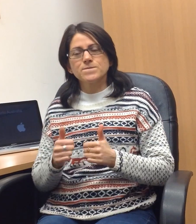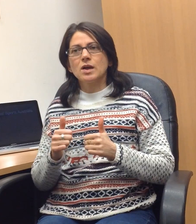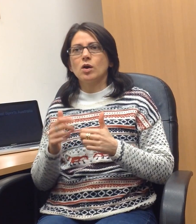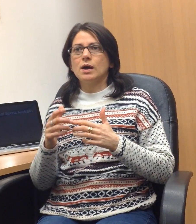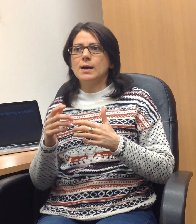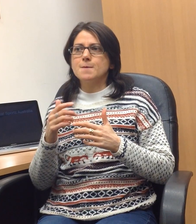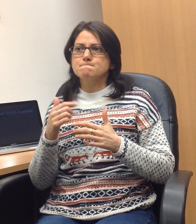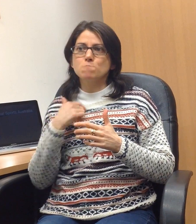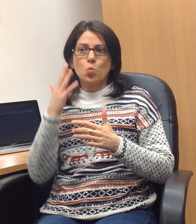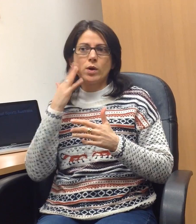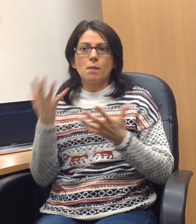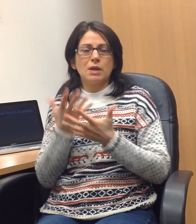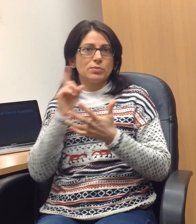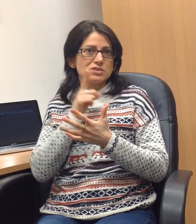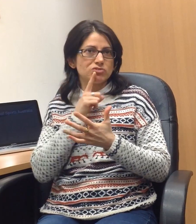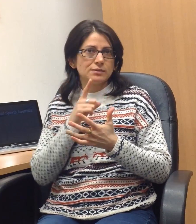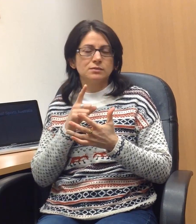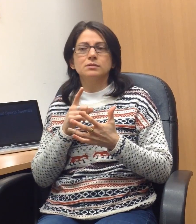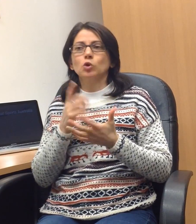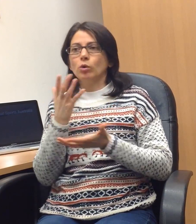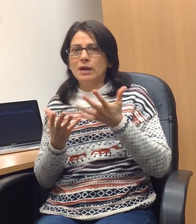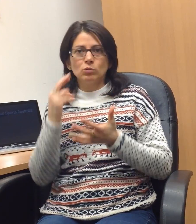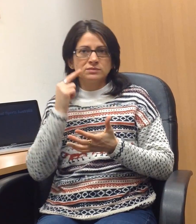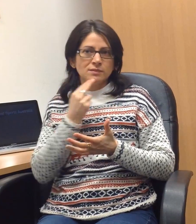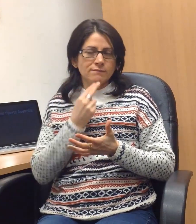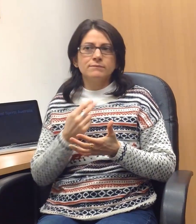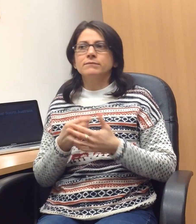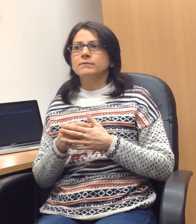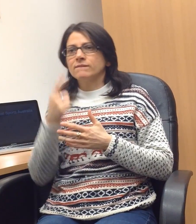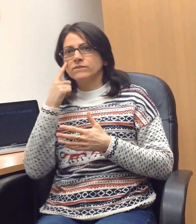When I play with hearing people compared to my deaf friends